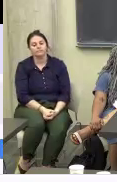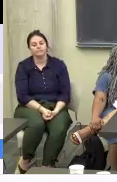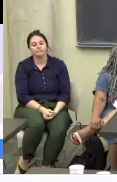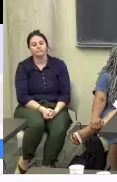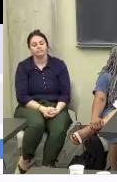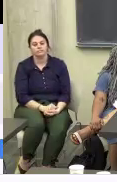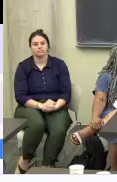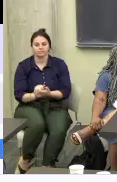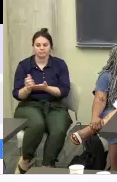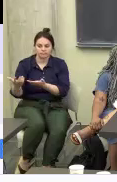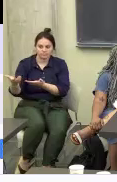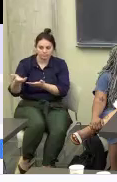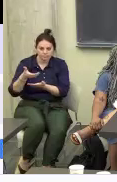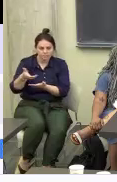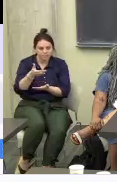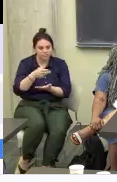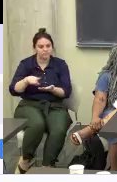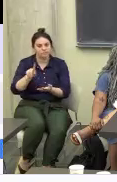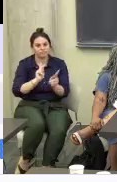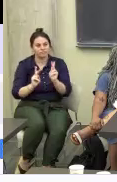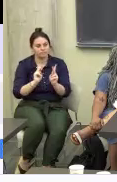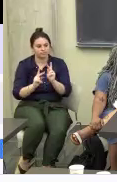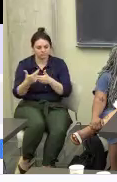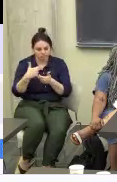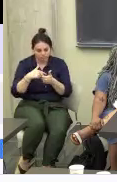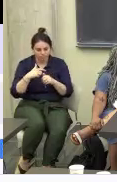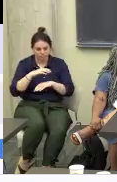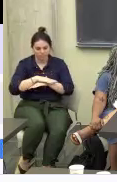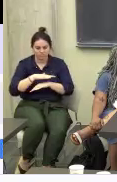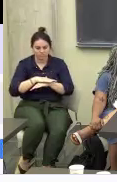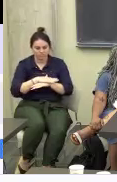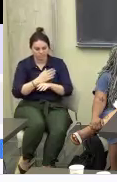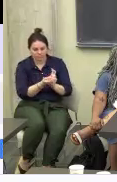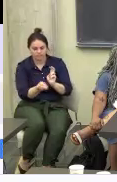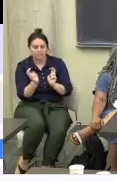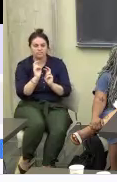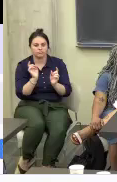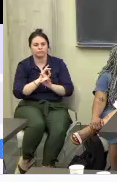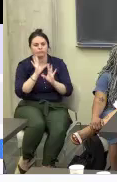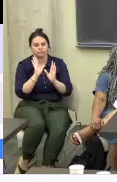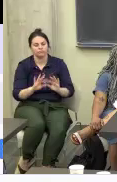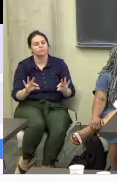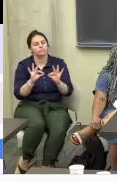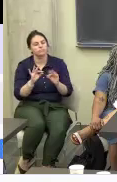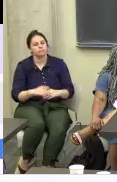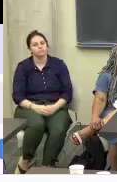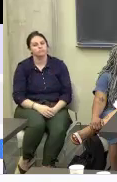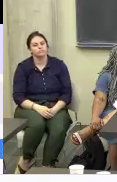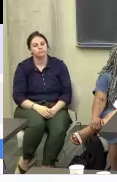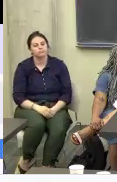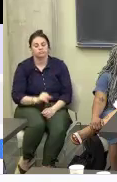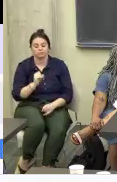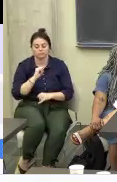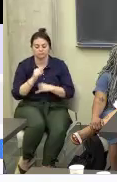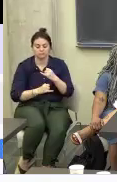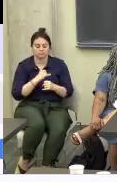the table is going to be incredibly important. International representation We, again,